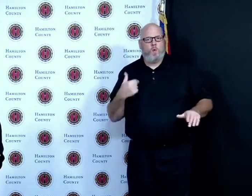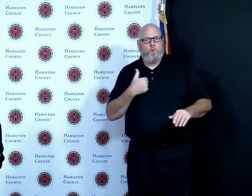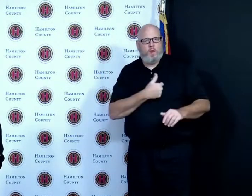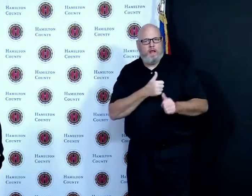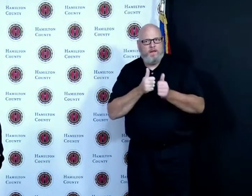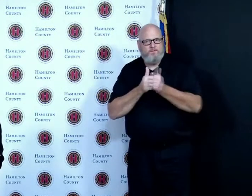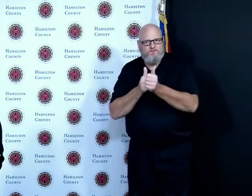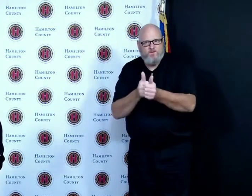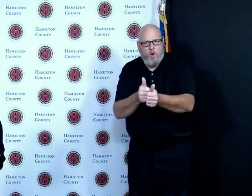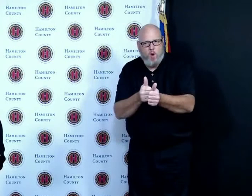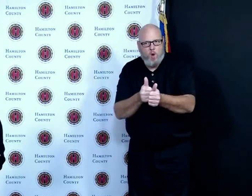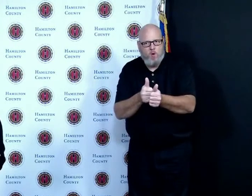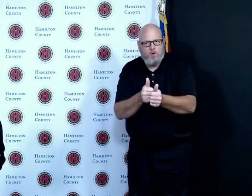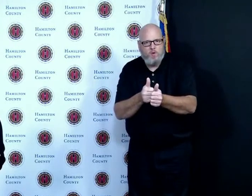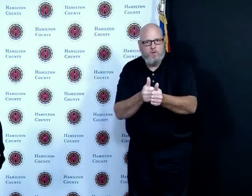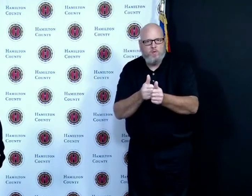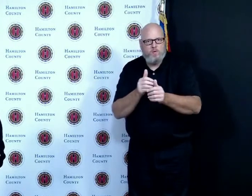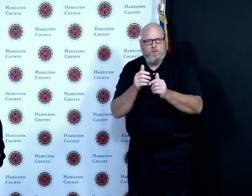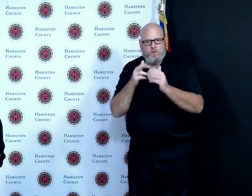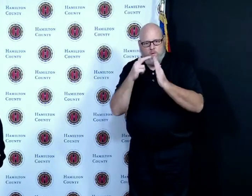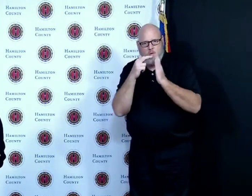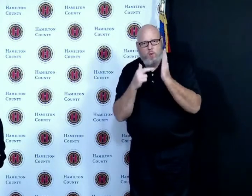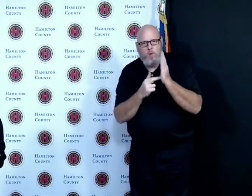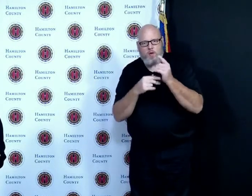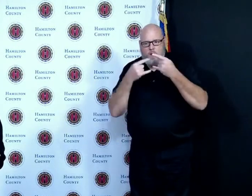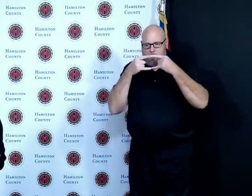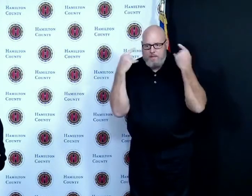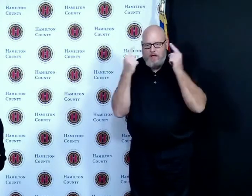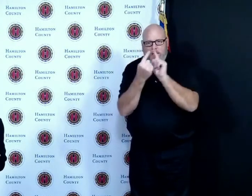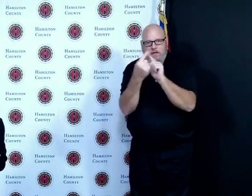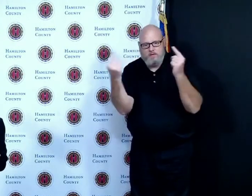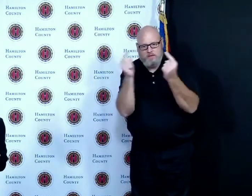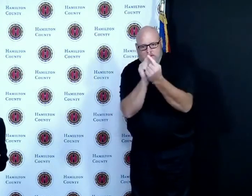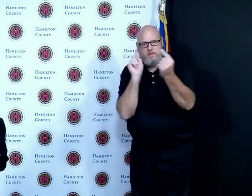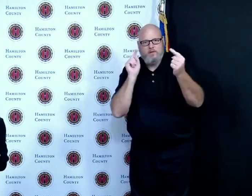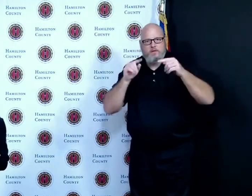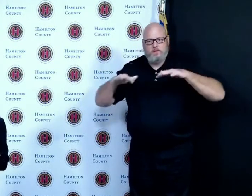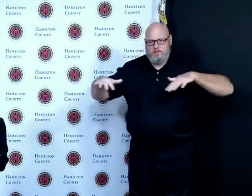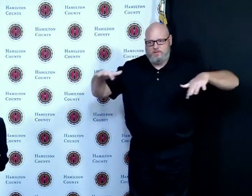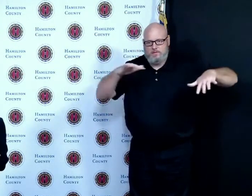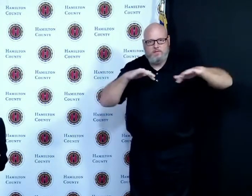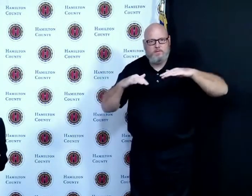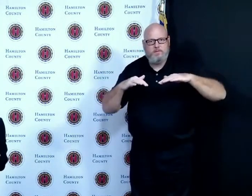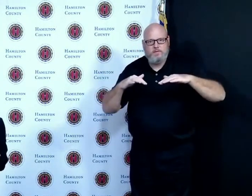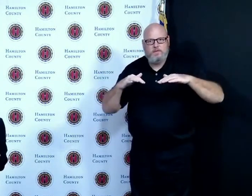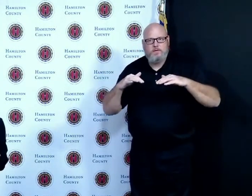and how the virus is spreading in communities will also affect the decision we also don't know yet